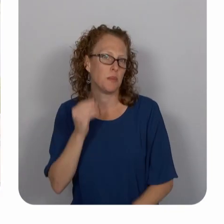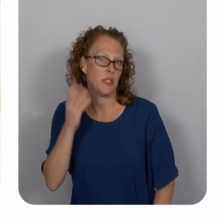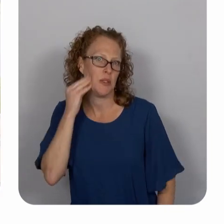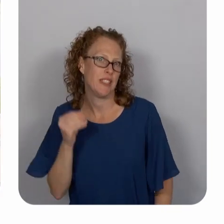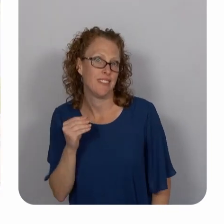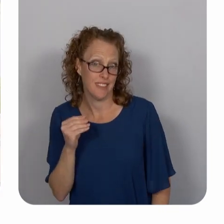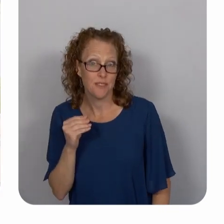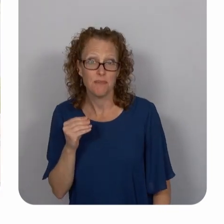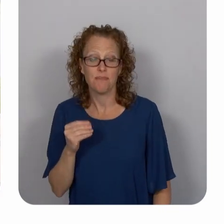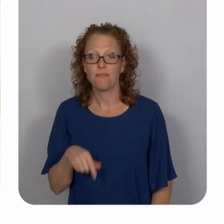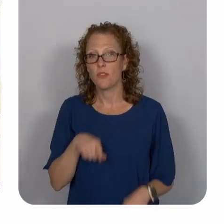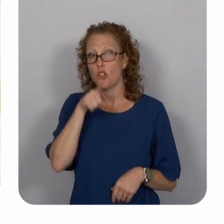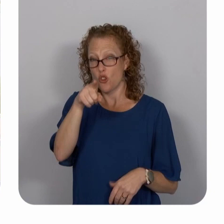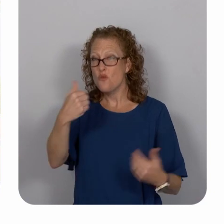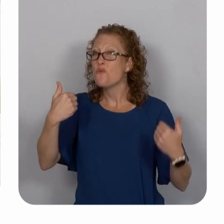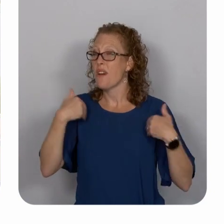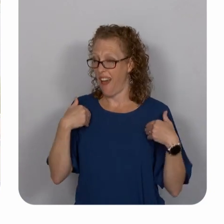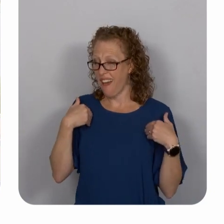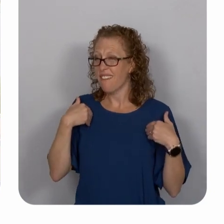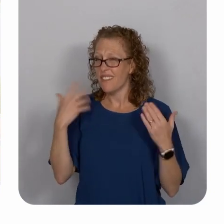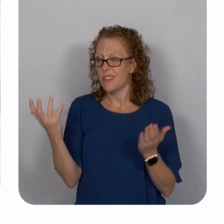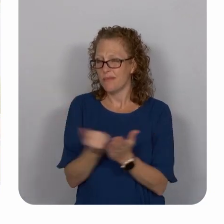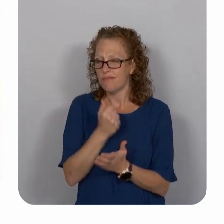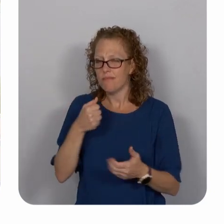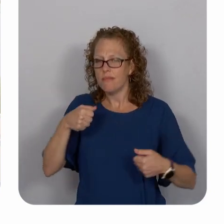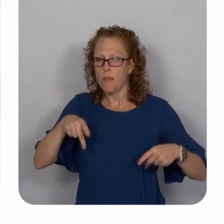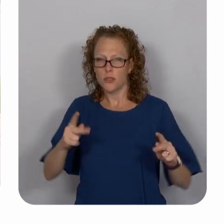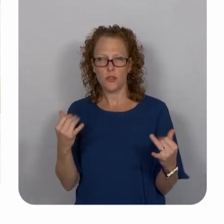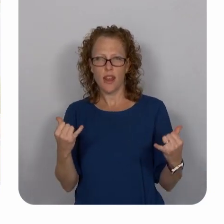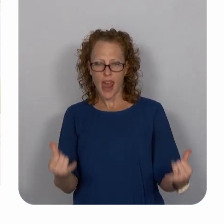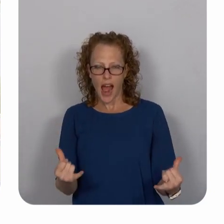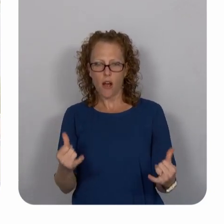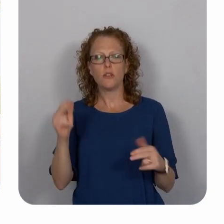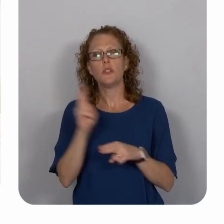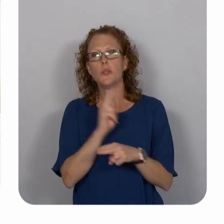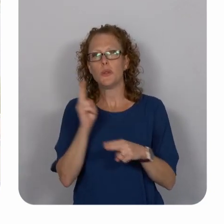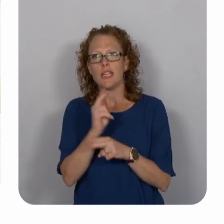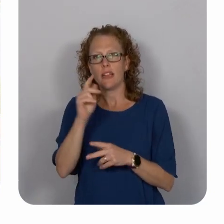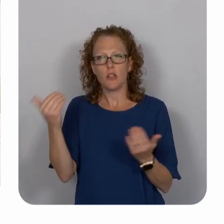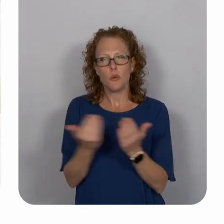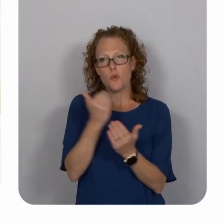Building Blocks and Project Setup Tool make it easier to get you started.